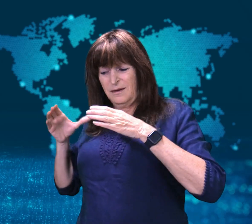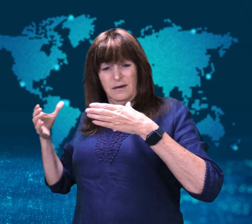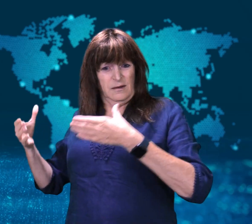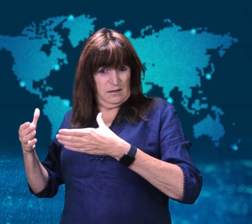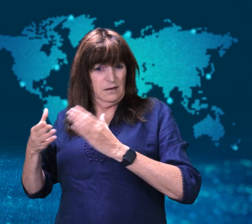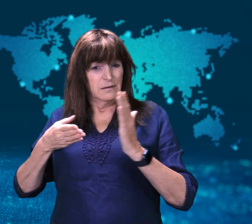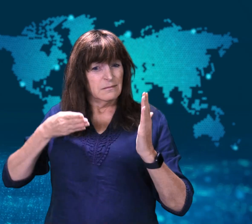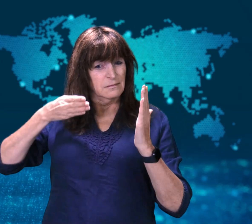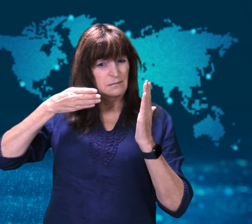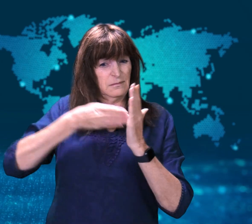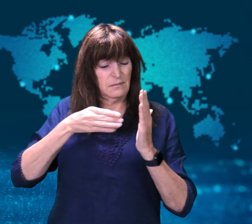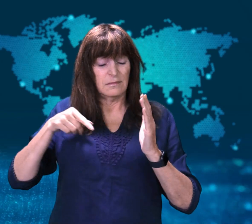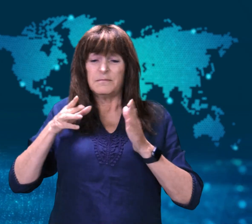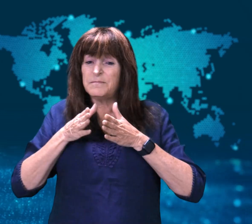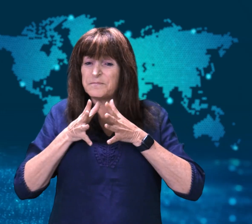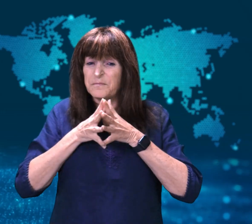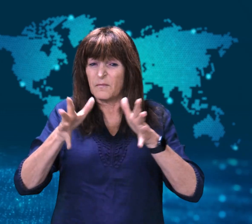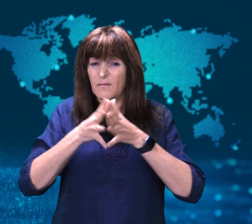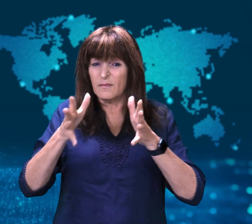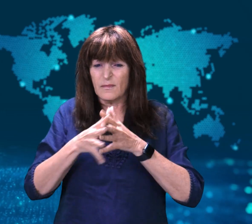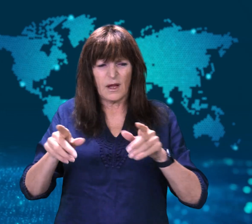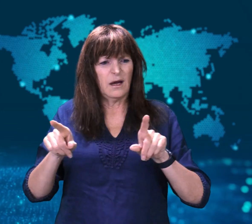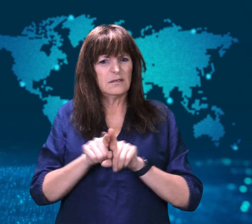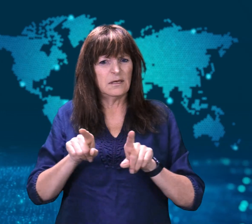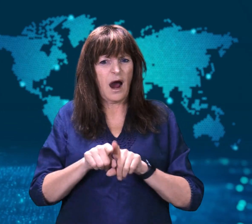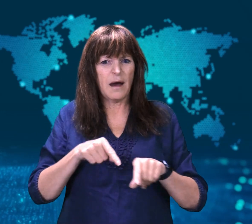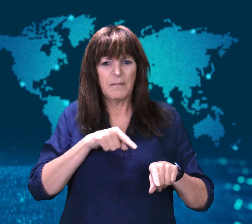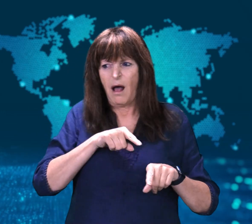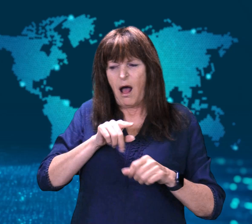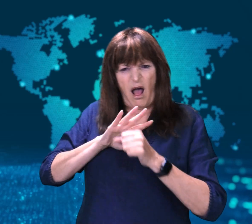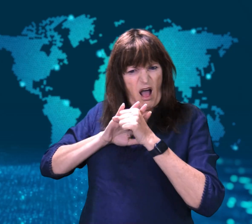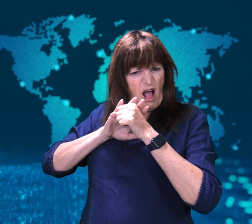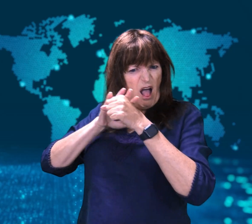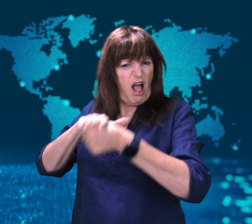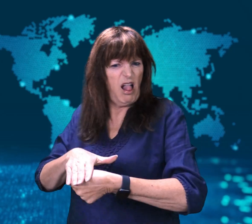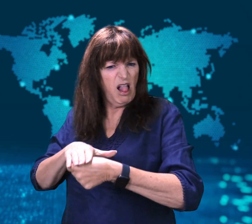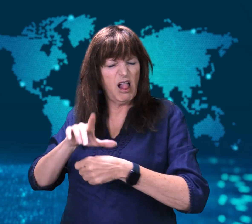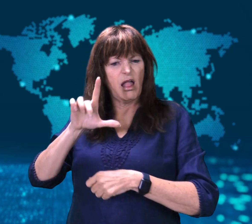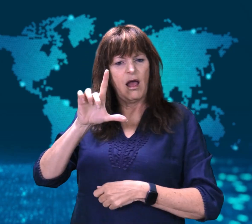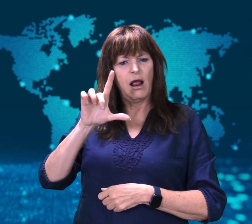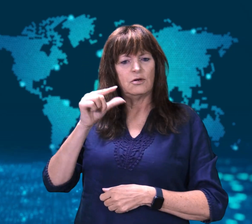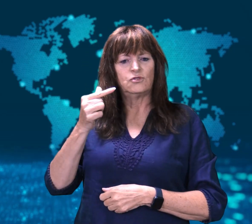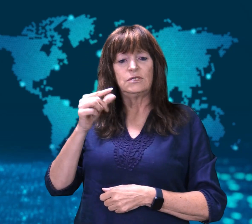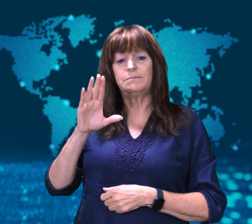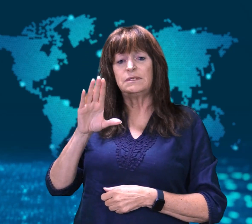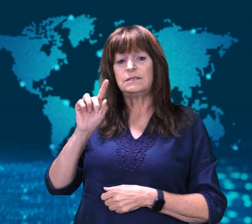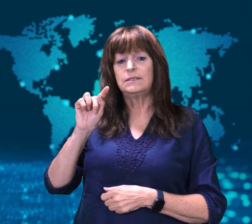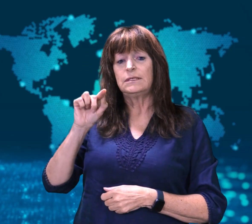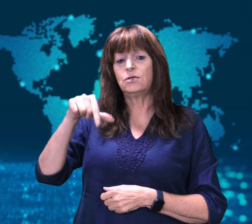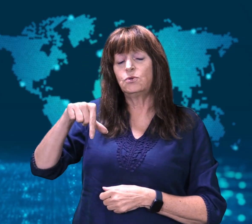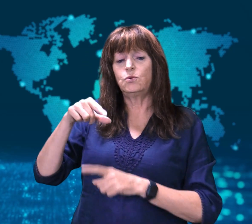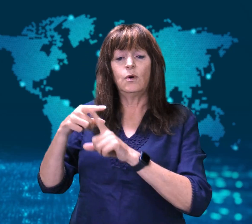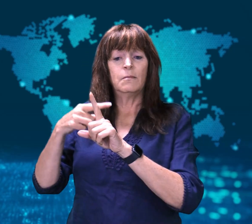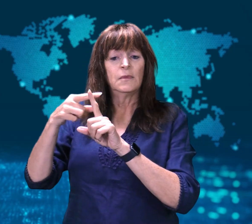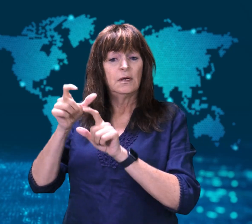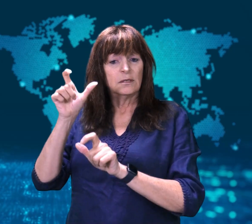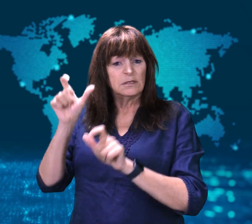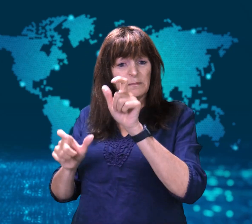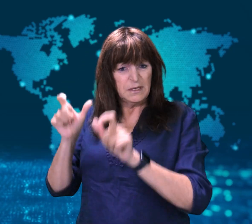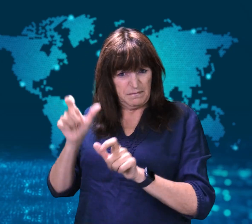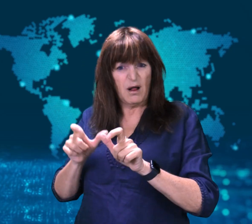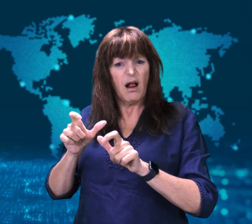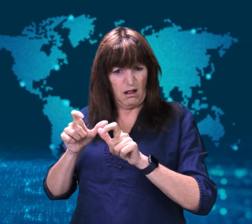say that it stigmatizes LGBTQ+ people by blurring the line